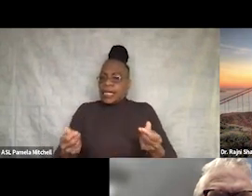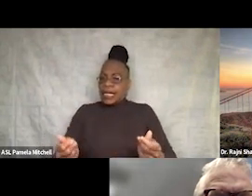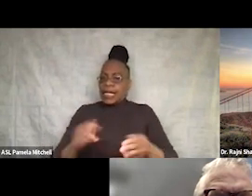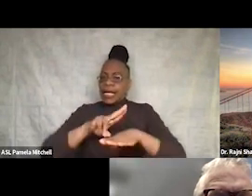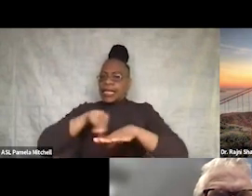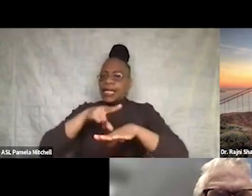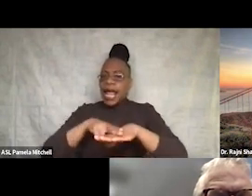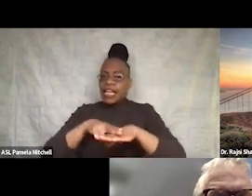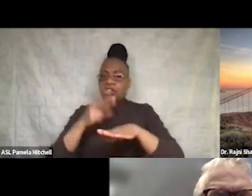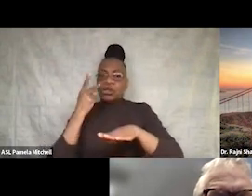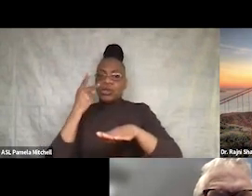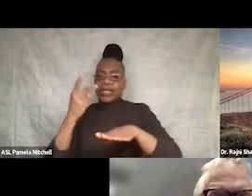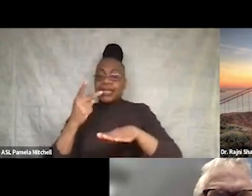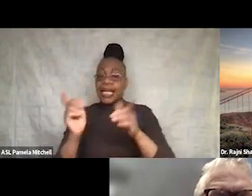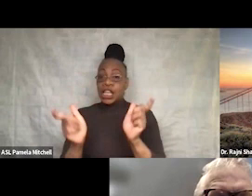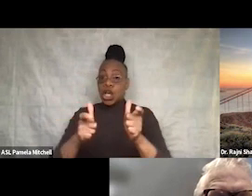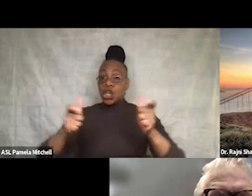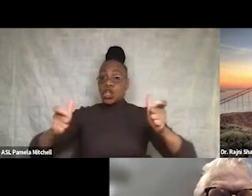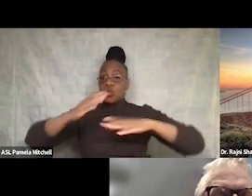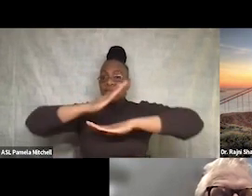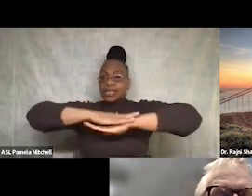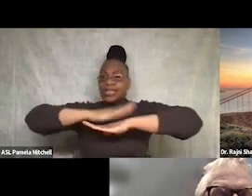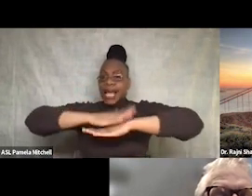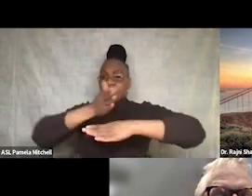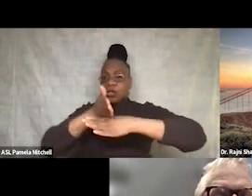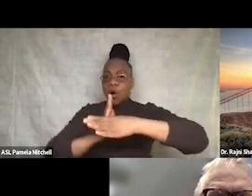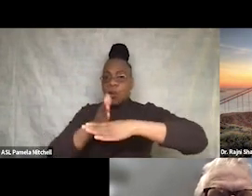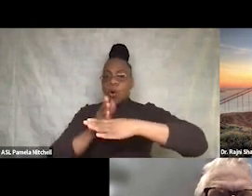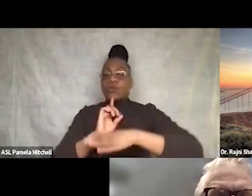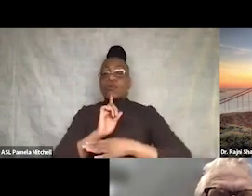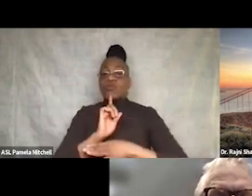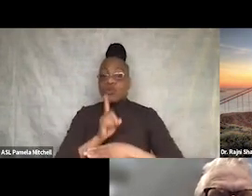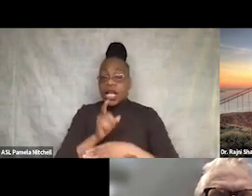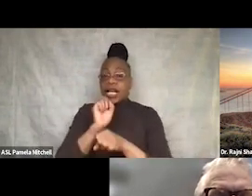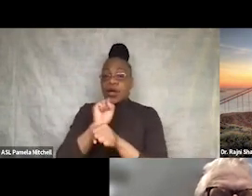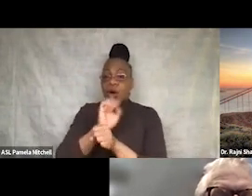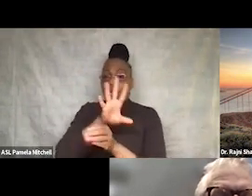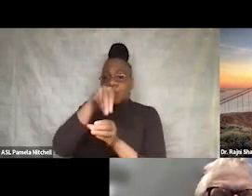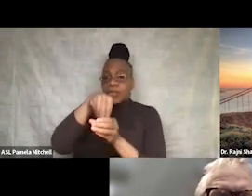the big wooden tables that we have, you know, really working in local community in every way